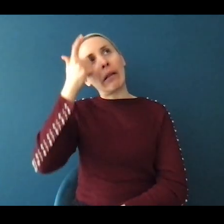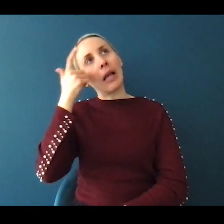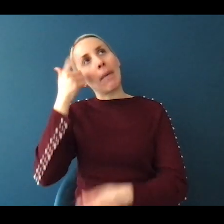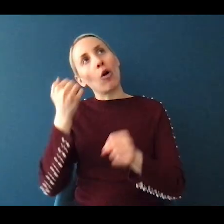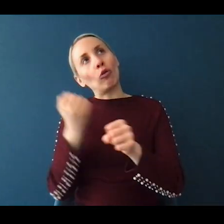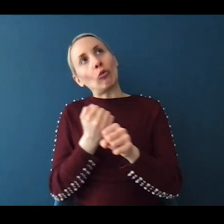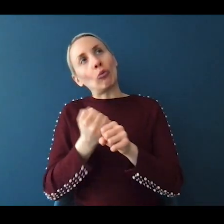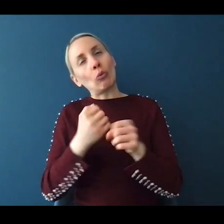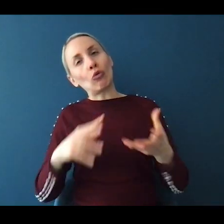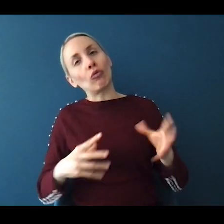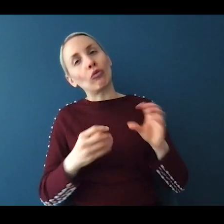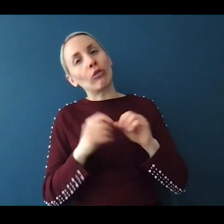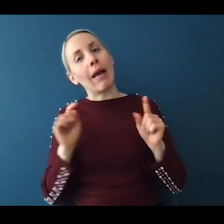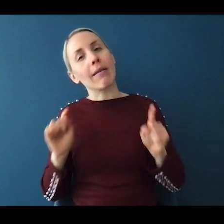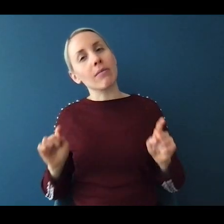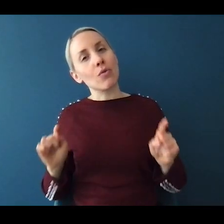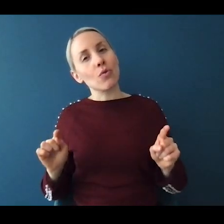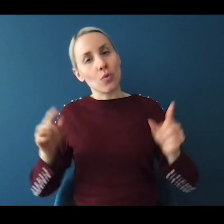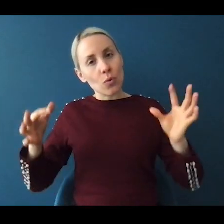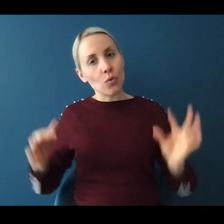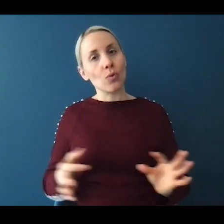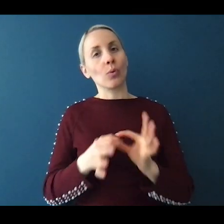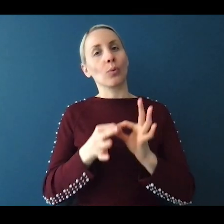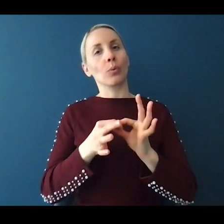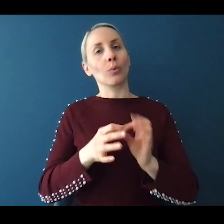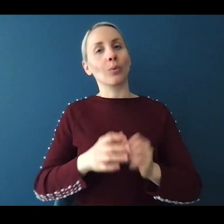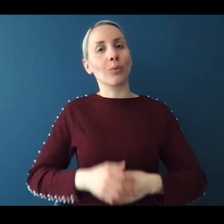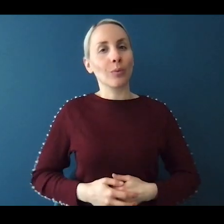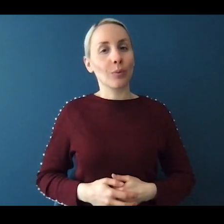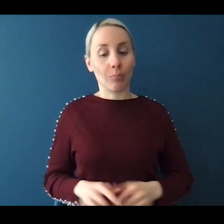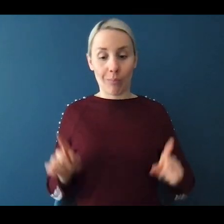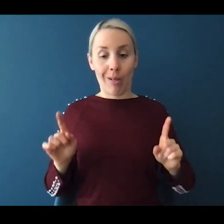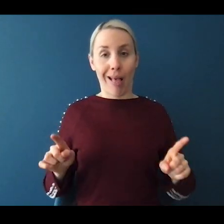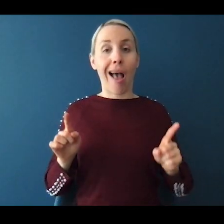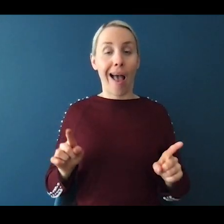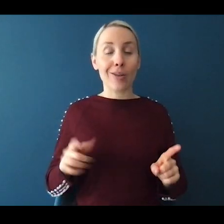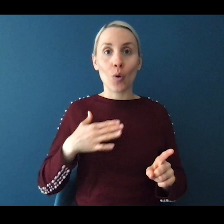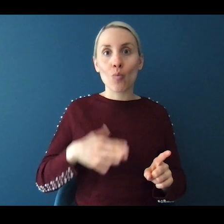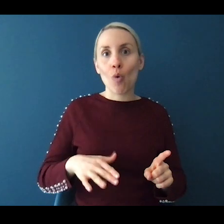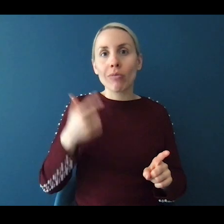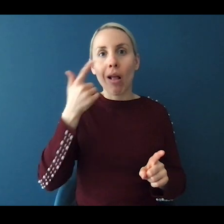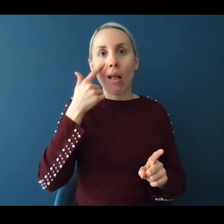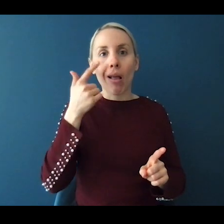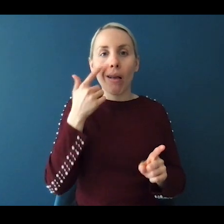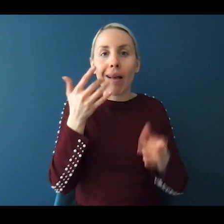um but I think we're really excited about how that can be experimental as well and how